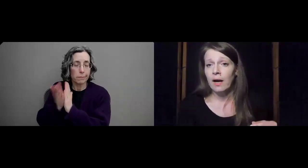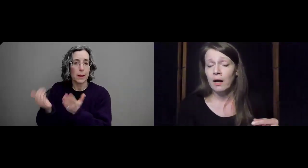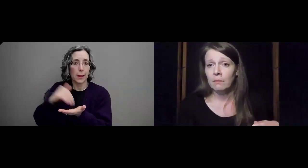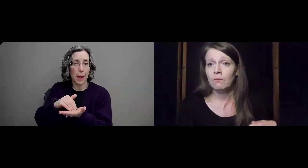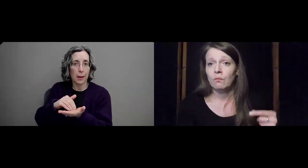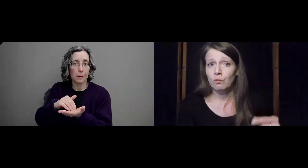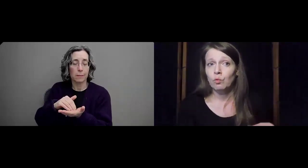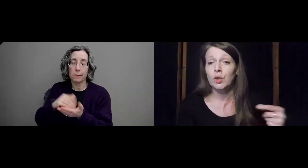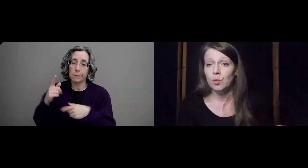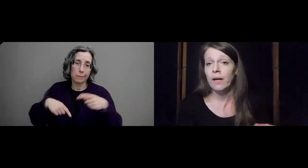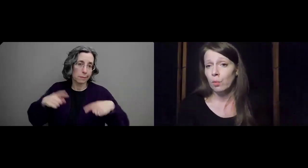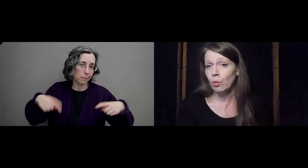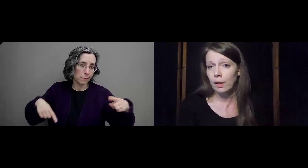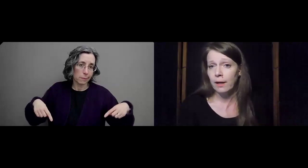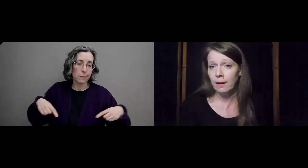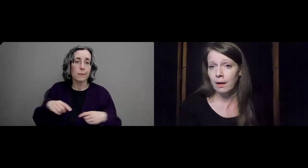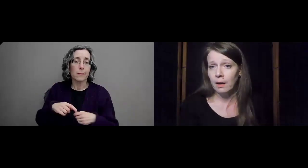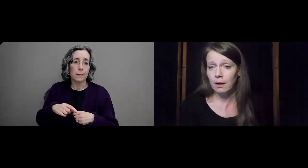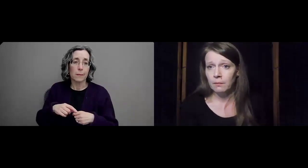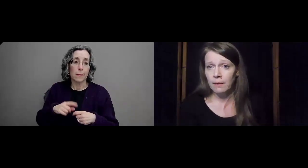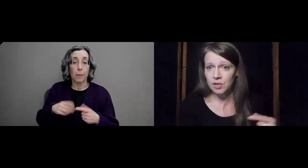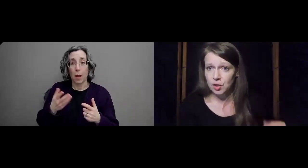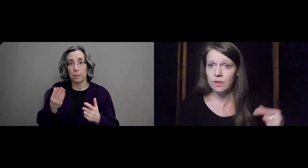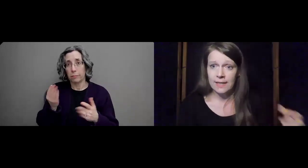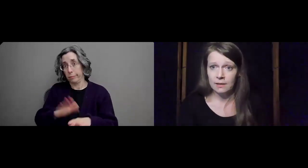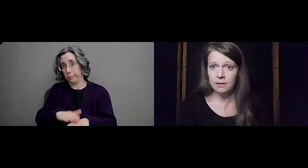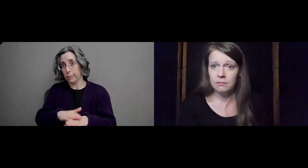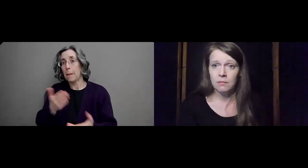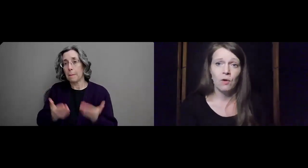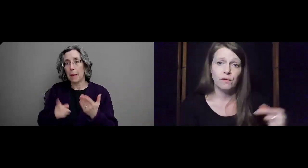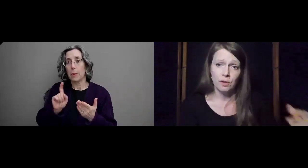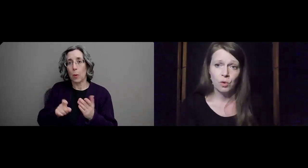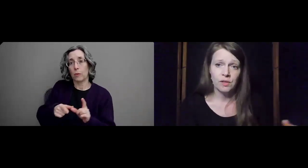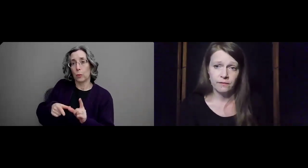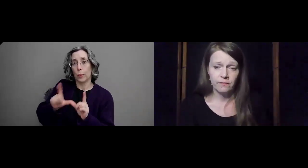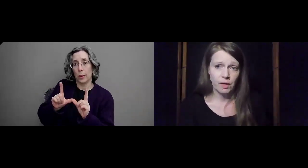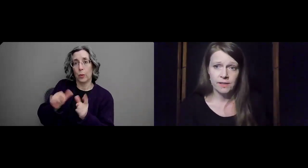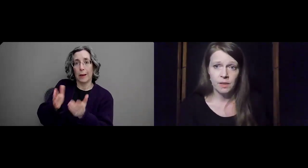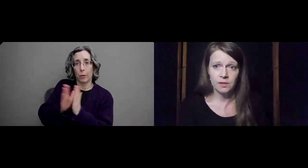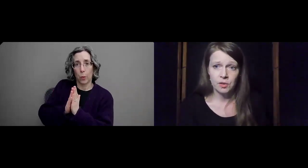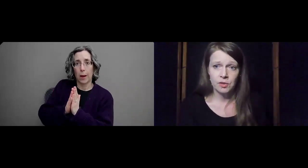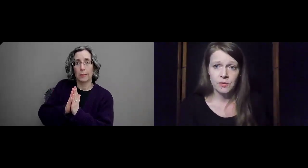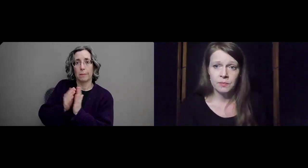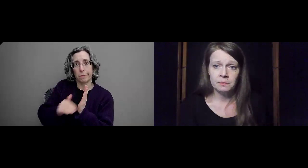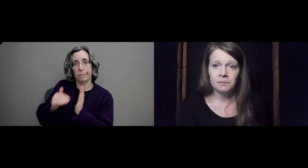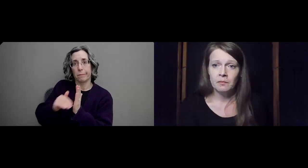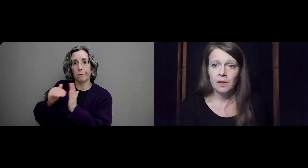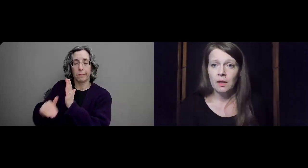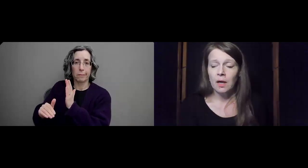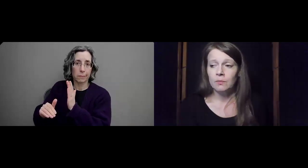It may vary. So I wouldn't be surprised if you would need to renew your paperwork as you